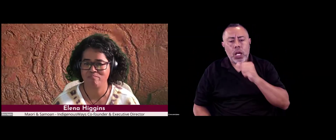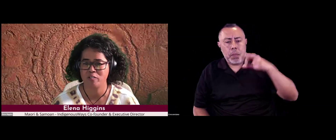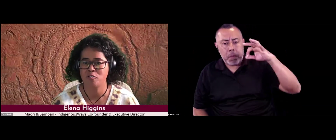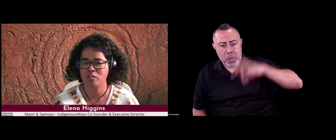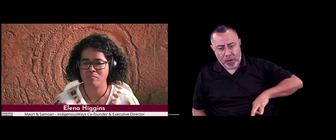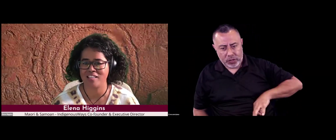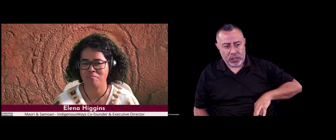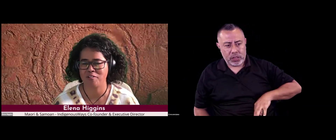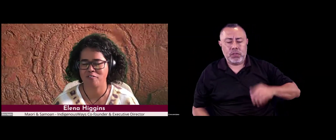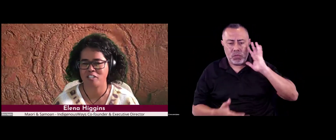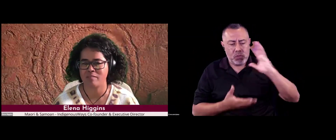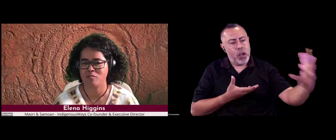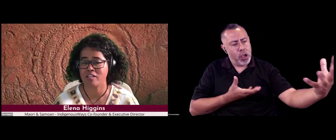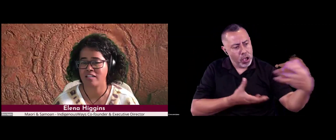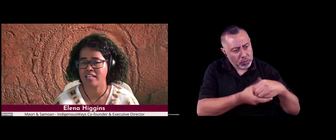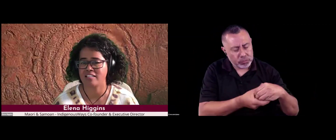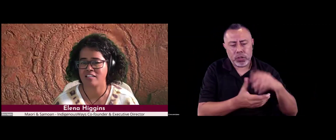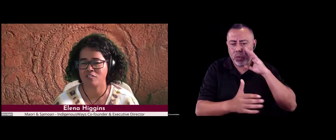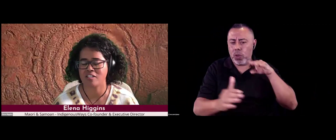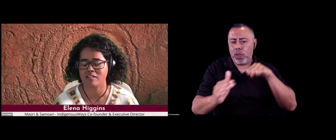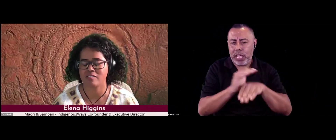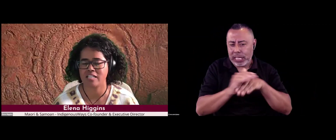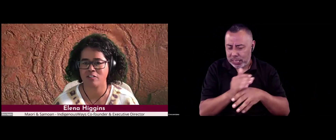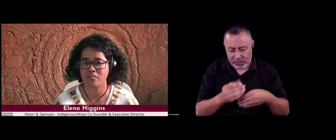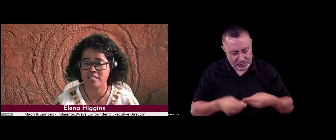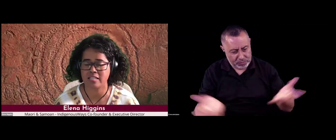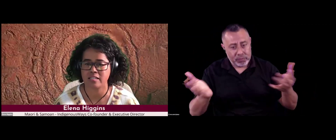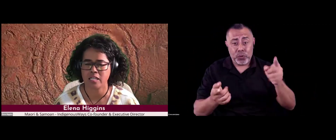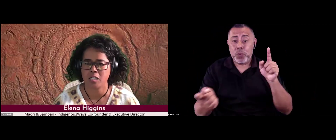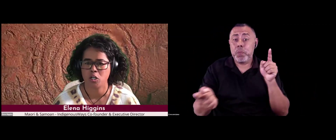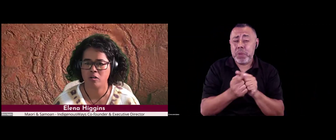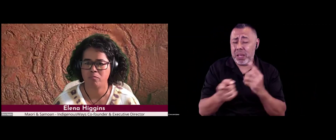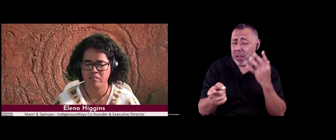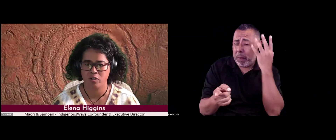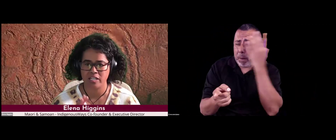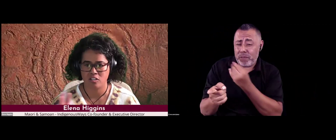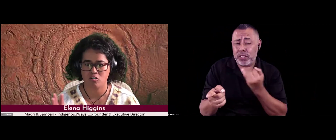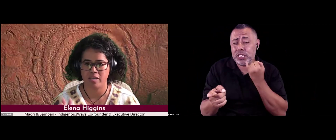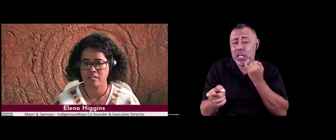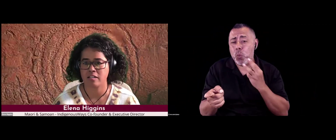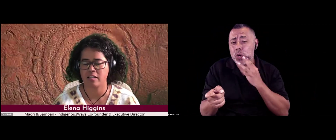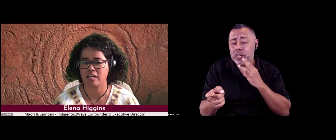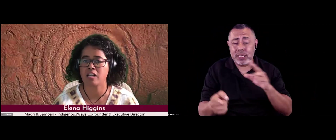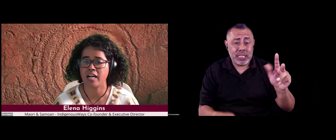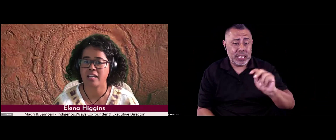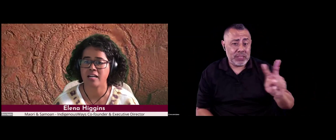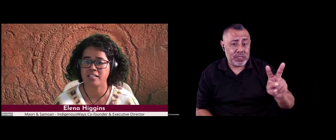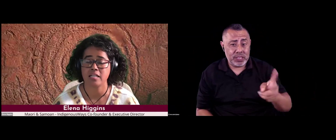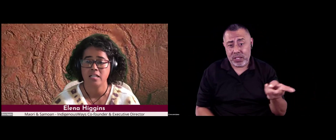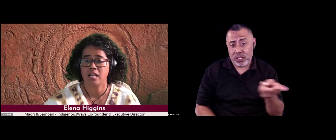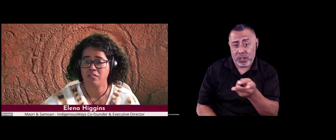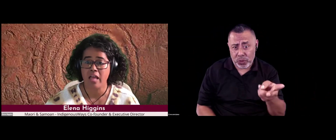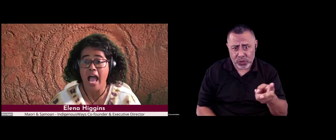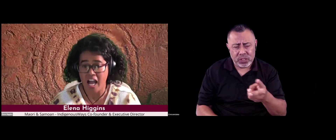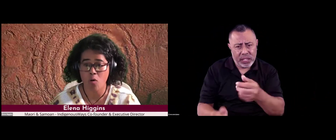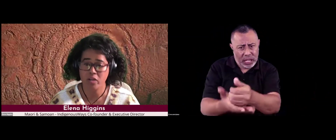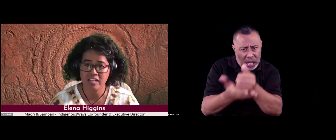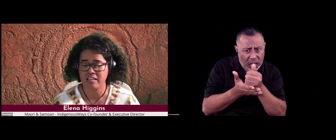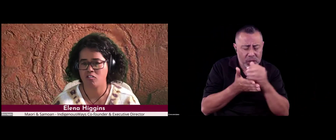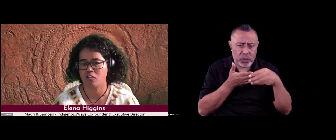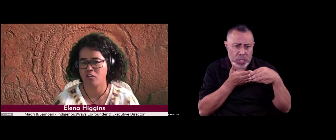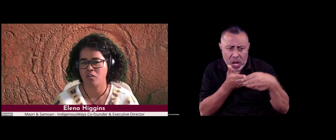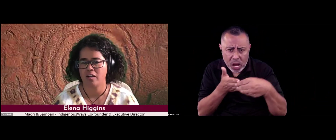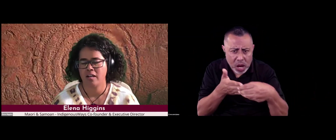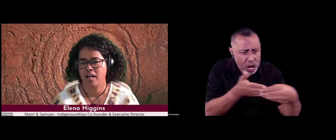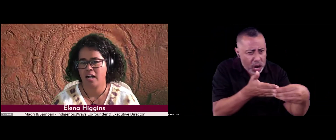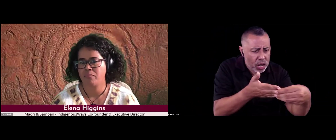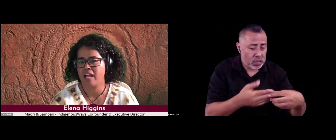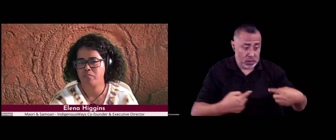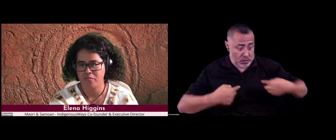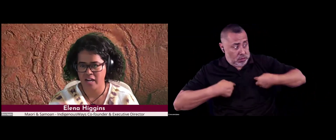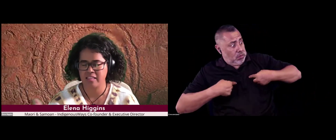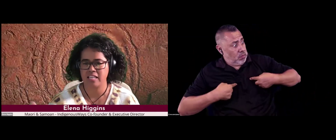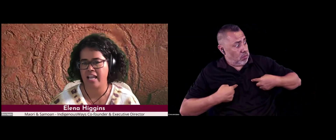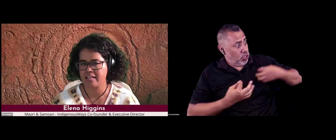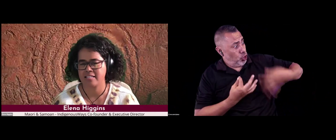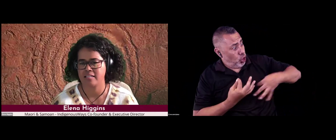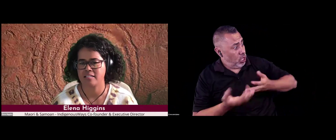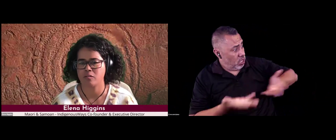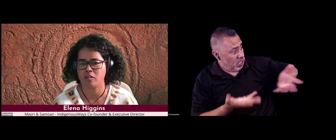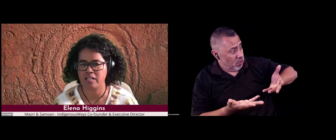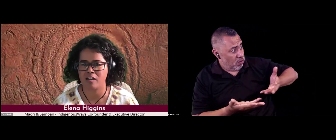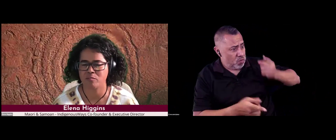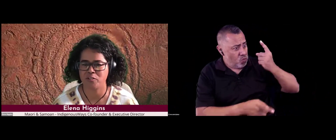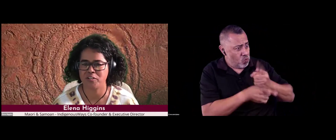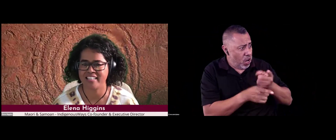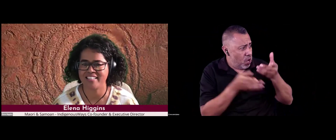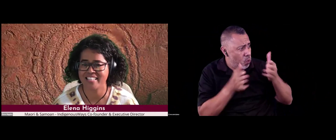You've already met the beautiful James Wooden legs and also Terry Vincent who have been very instrumental and guiding us and how we need to provide the access within our communities.